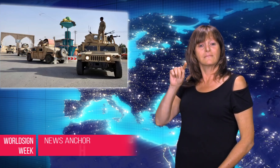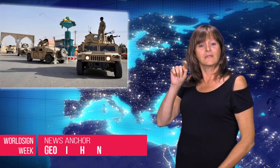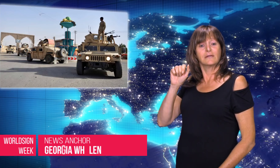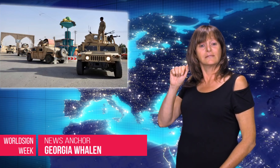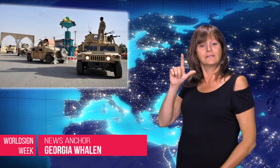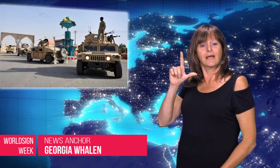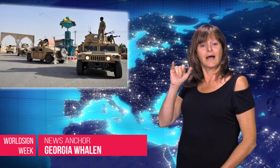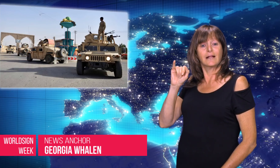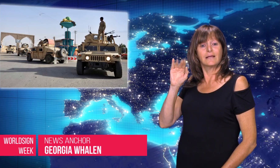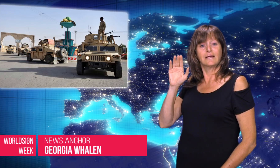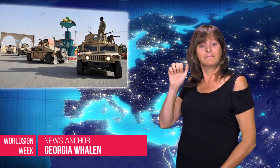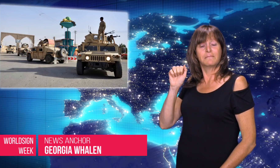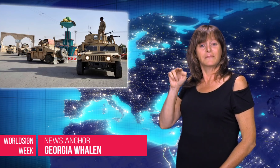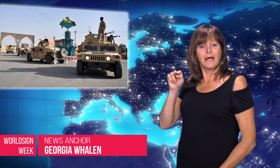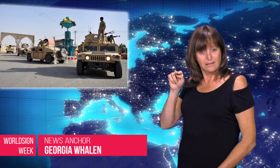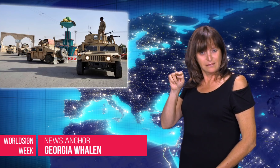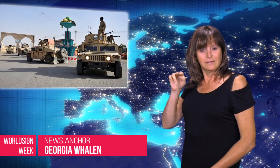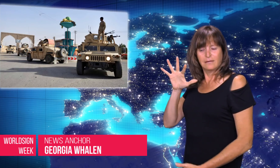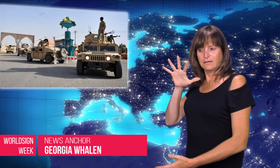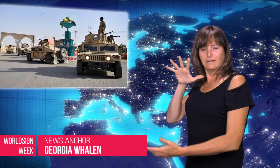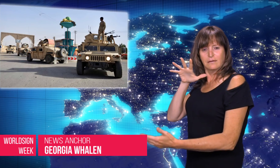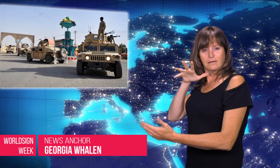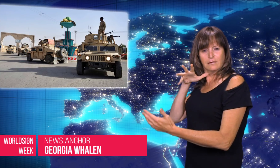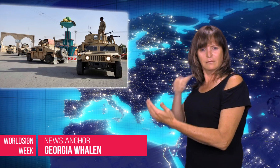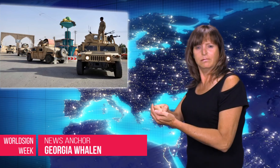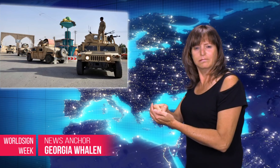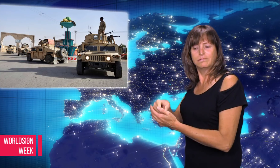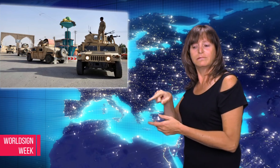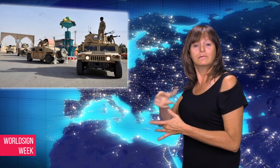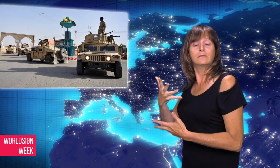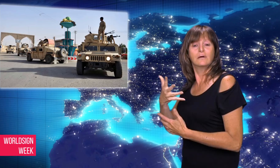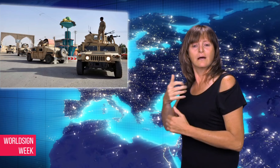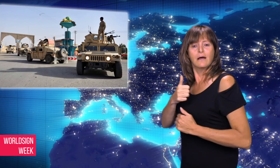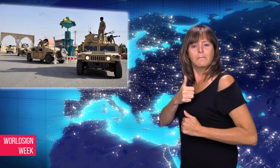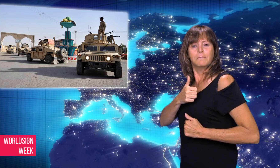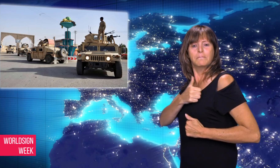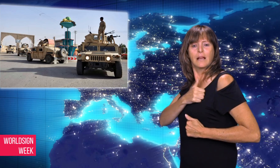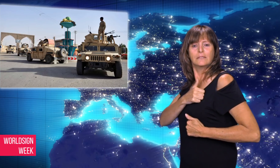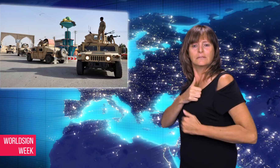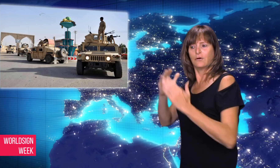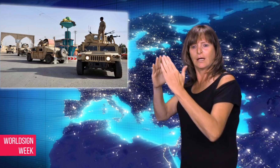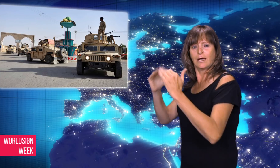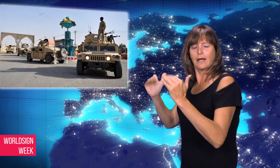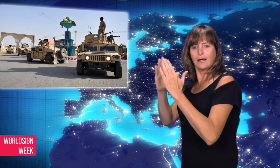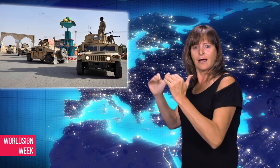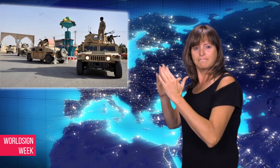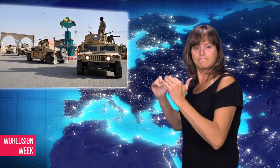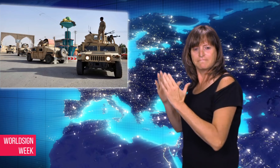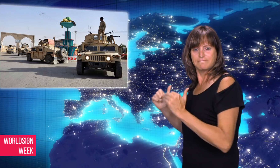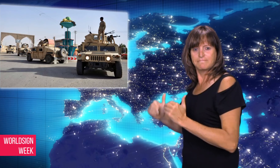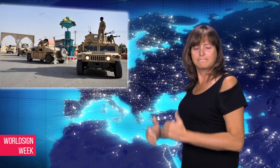Georgia: Taliban Strikes Military Camp